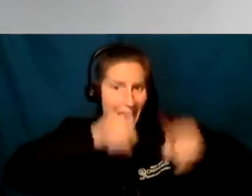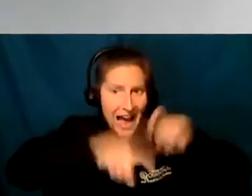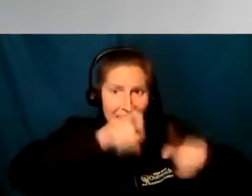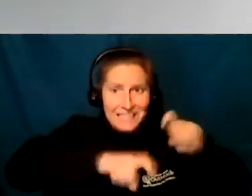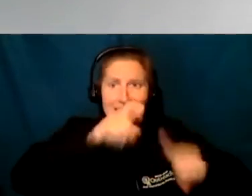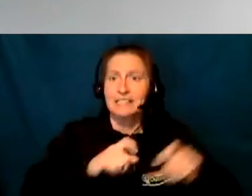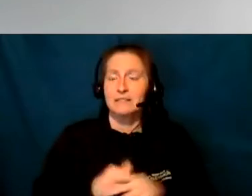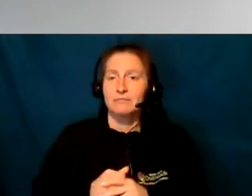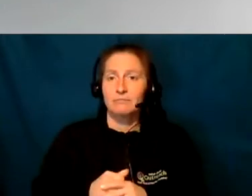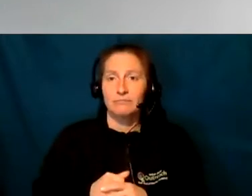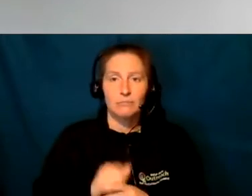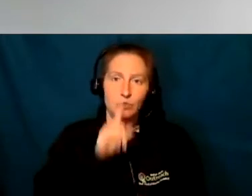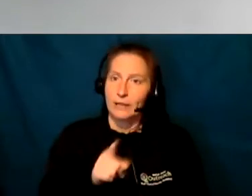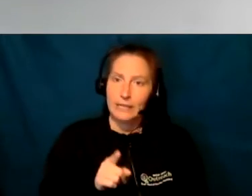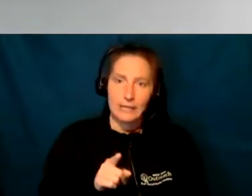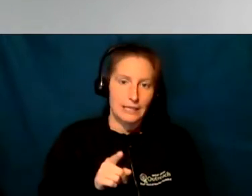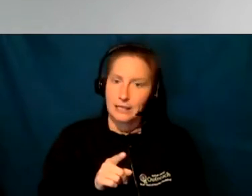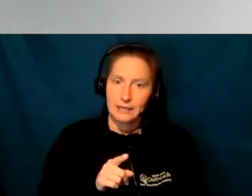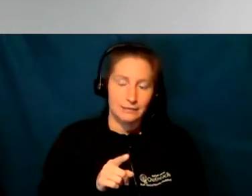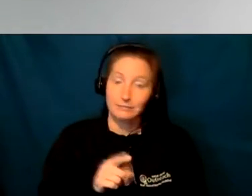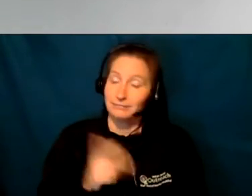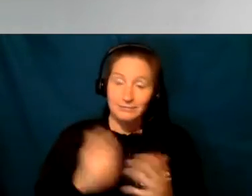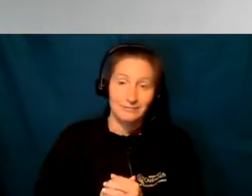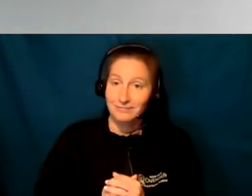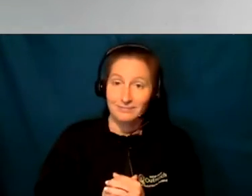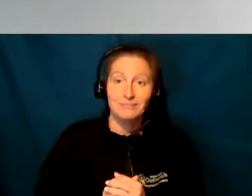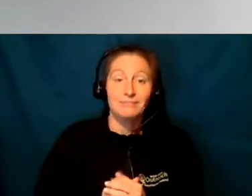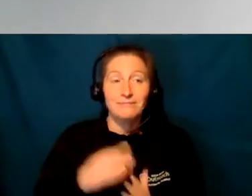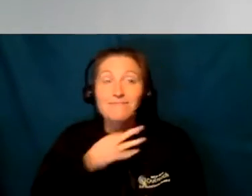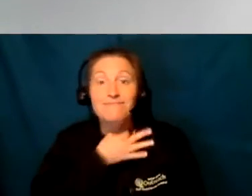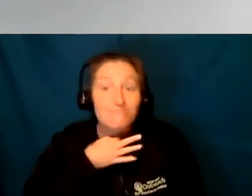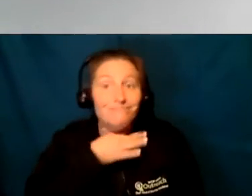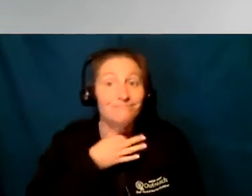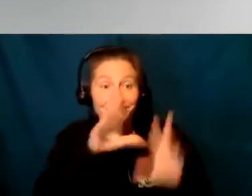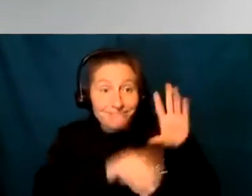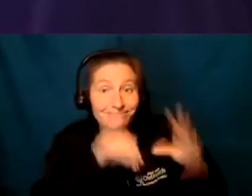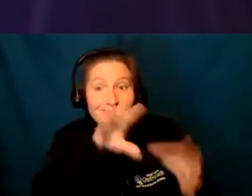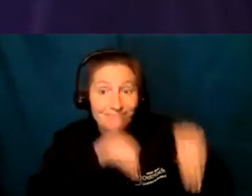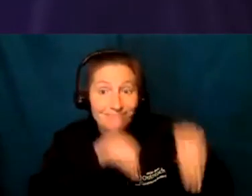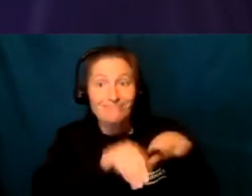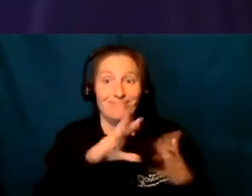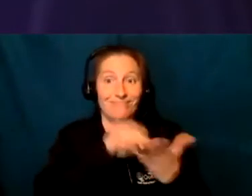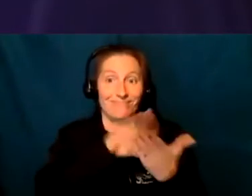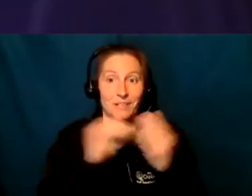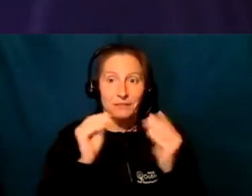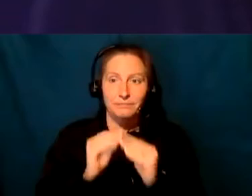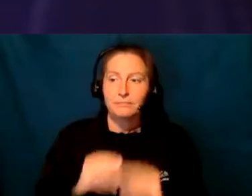really just - be curious. Maryann: How about any other words of wisdom